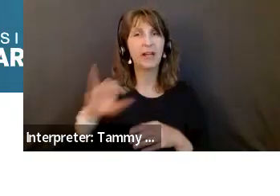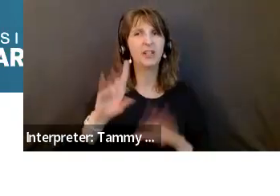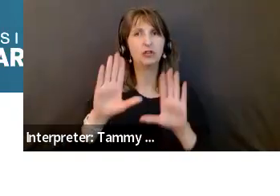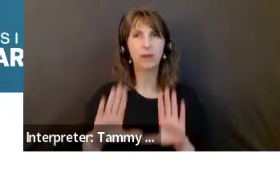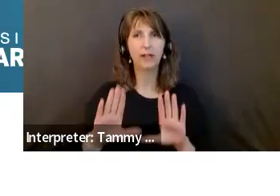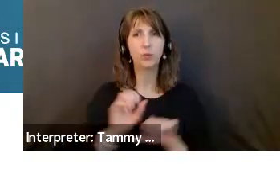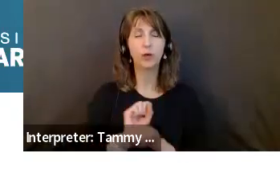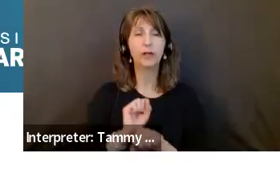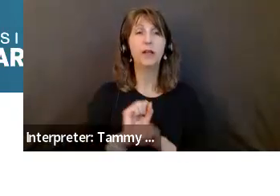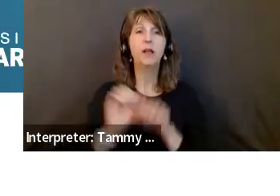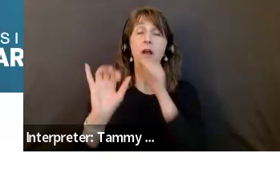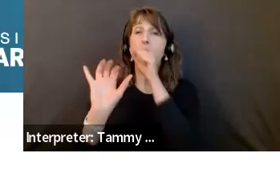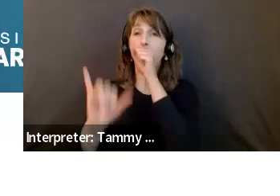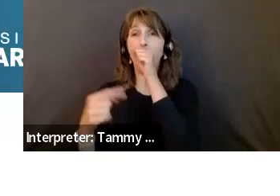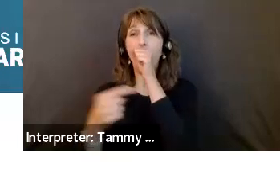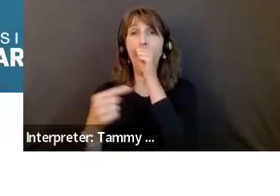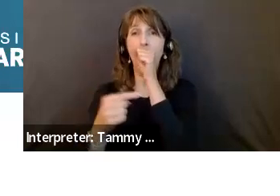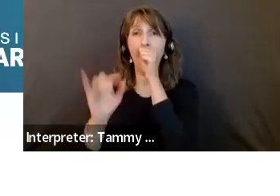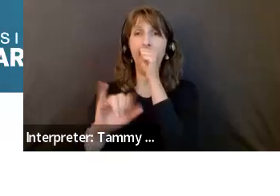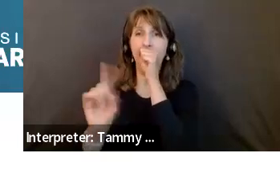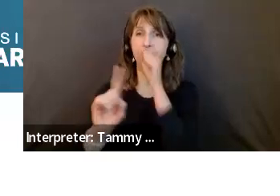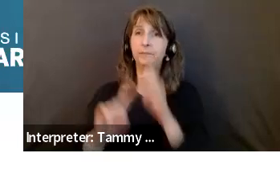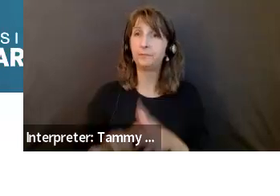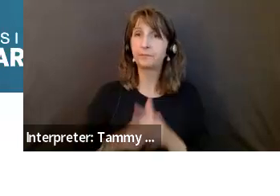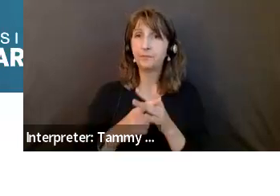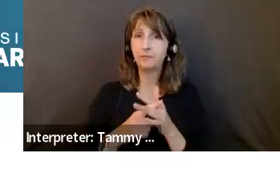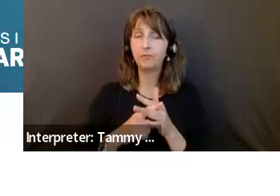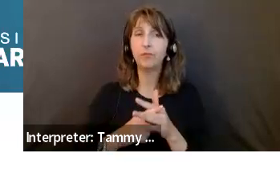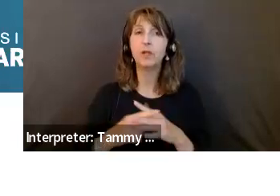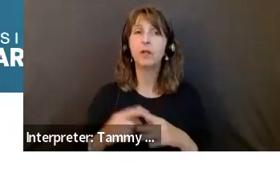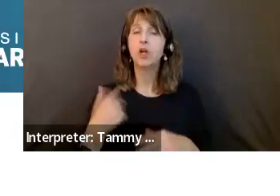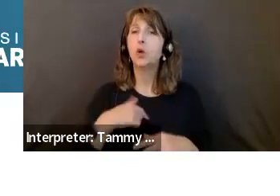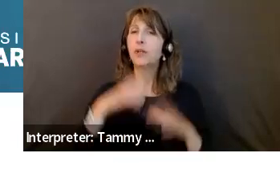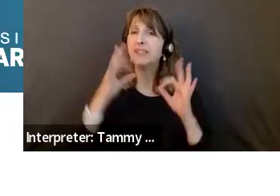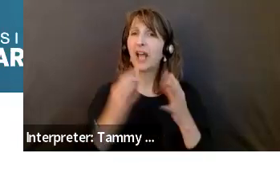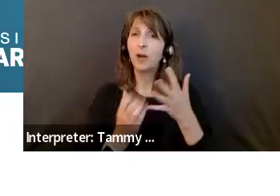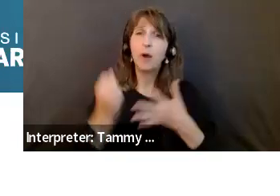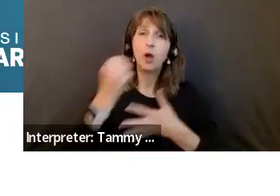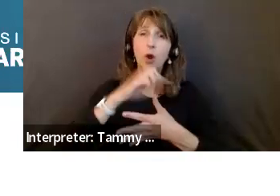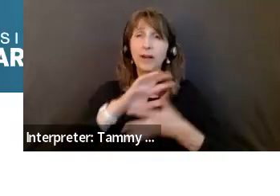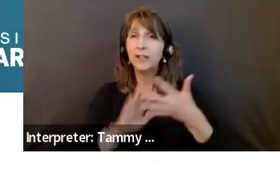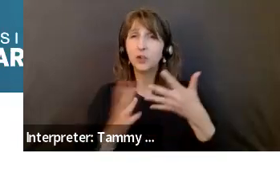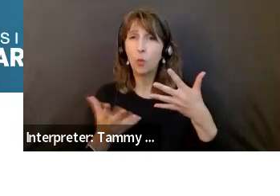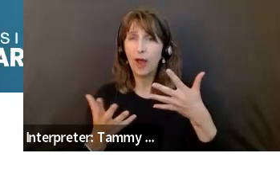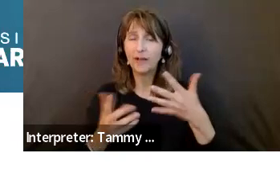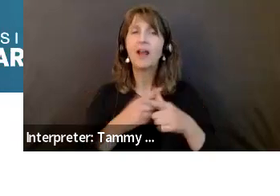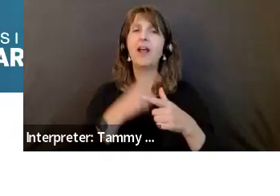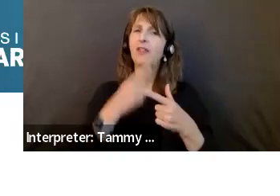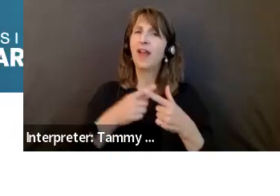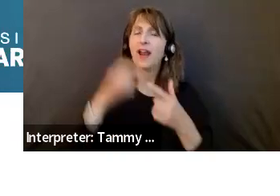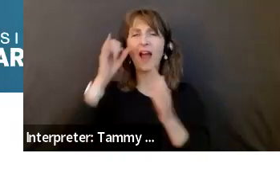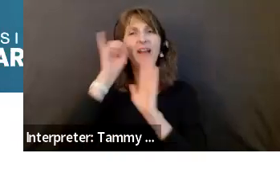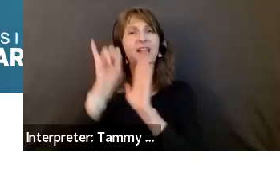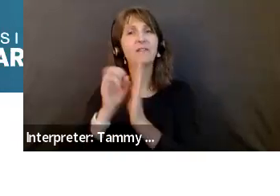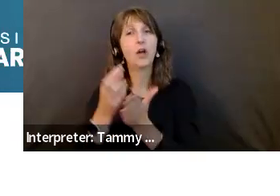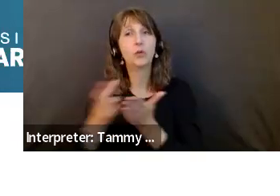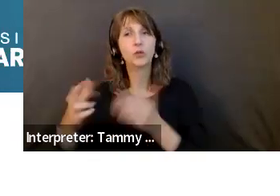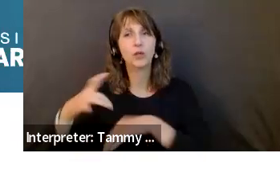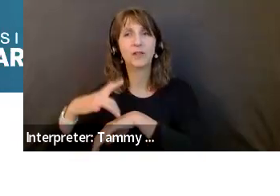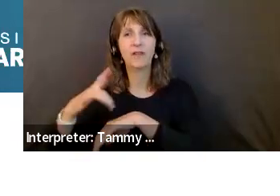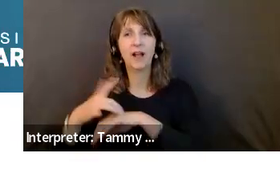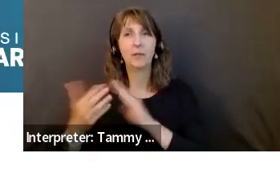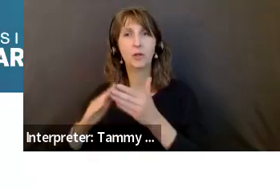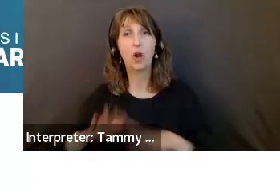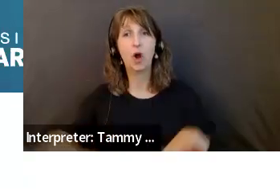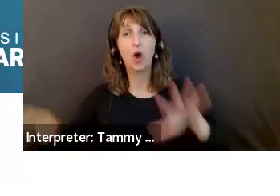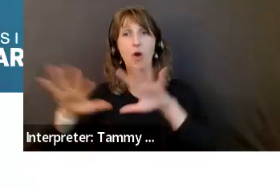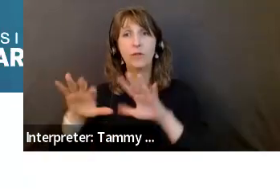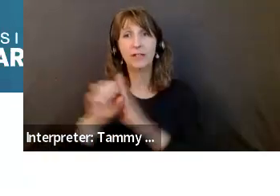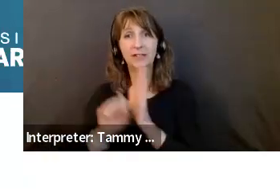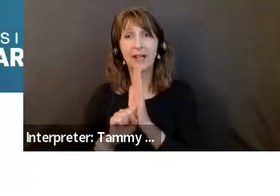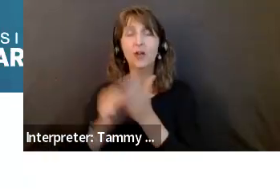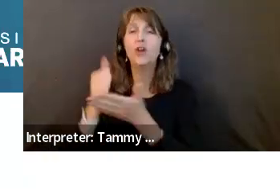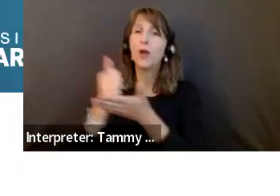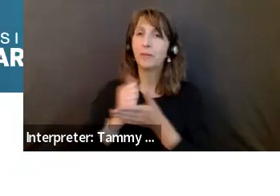After determining what the priority areas were, we wanted to see, okay, what are the identified resources or assets within the communities across the state that could help us address these priority areas.